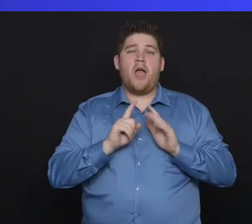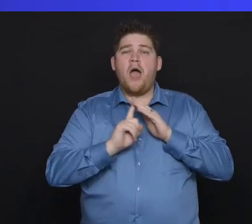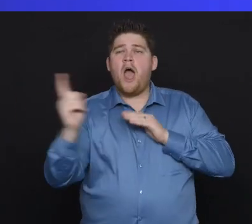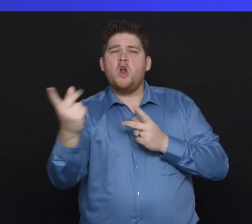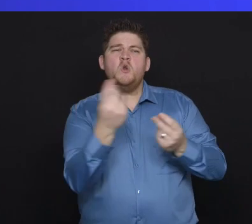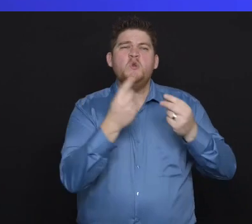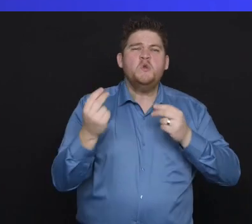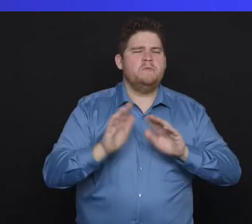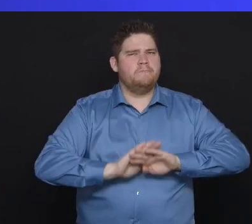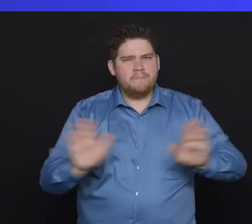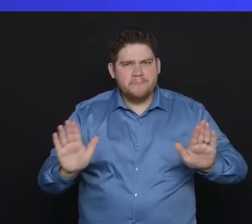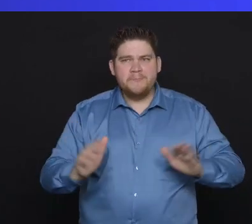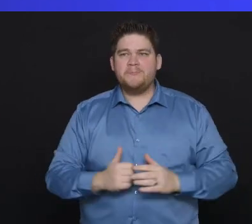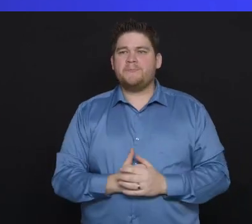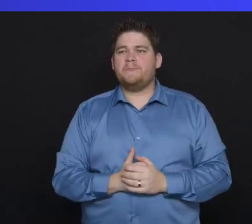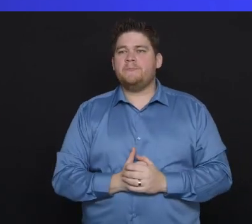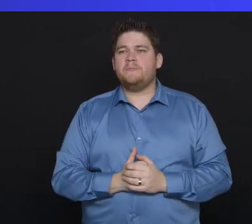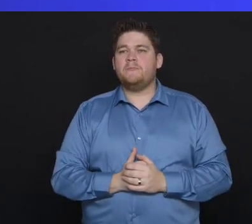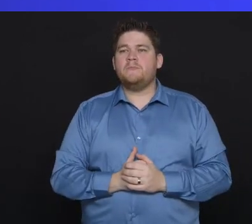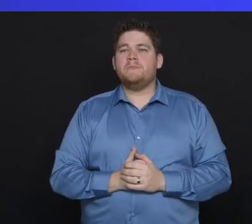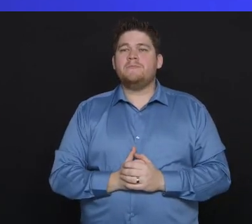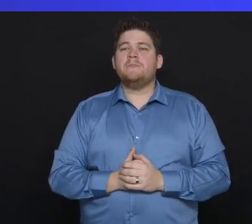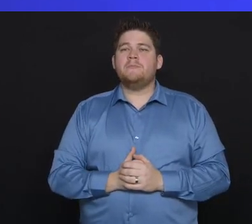with our friends and loved ones through virtual means.